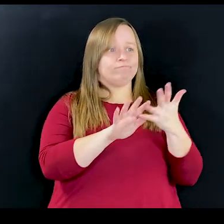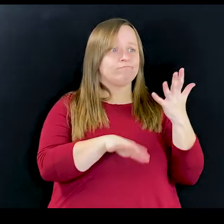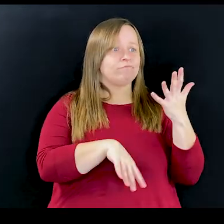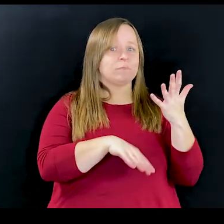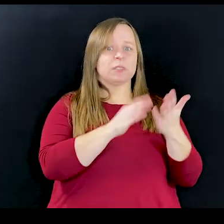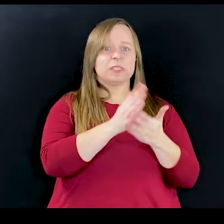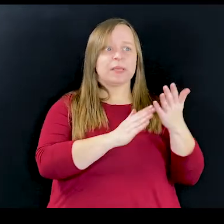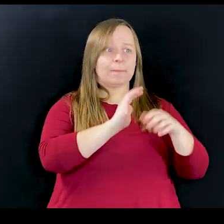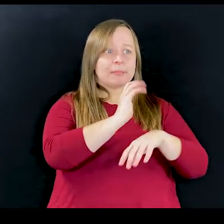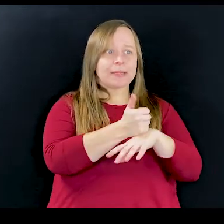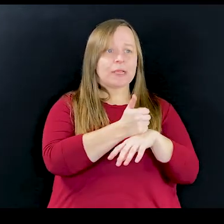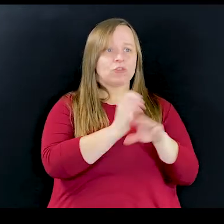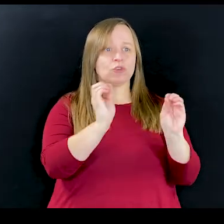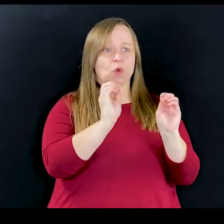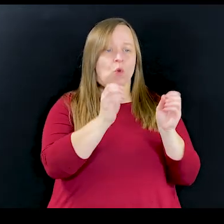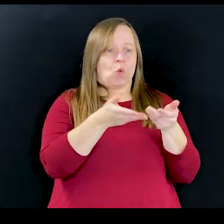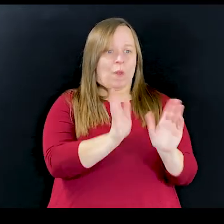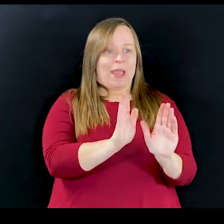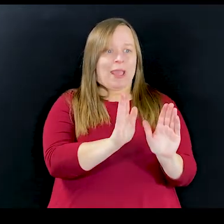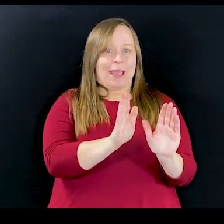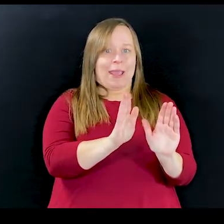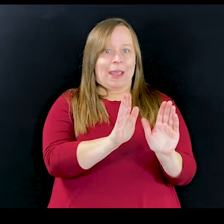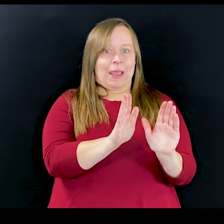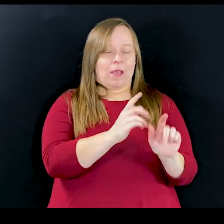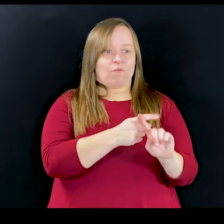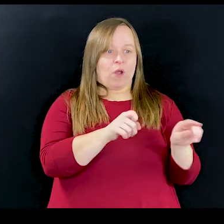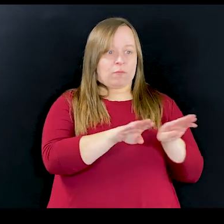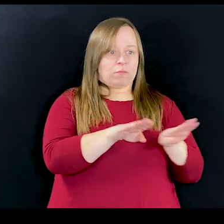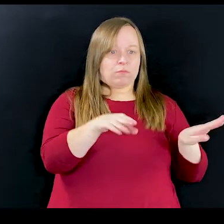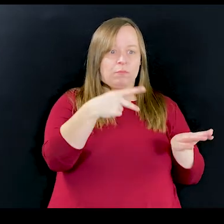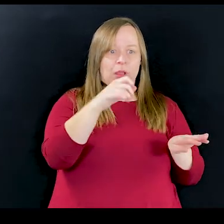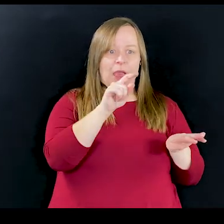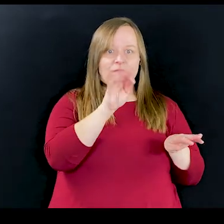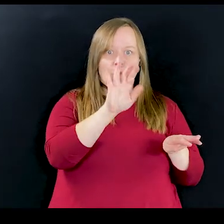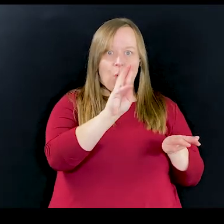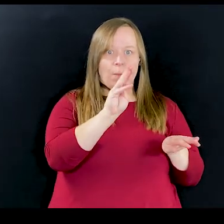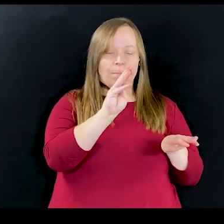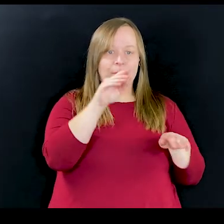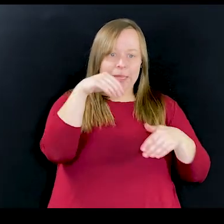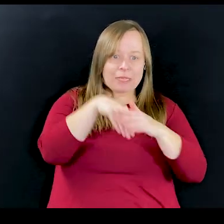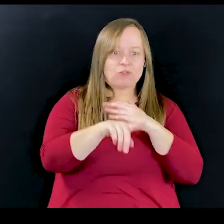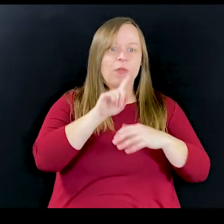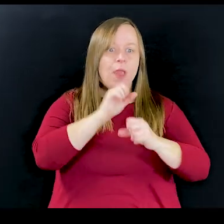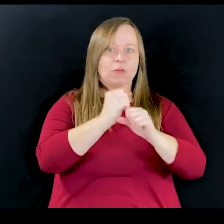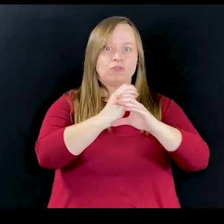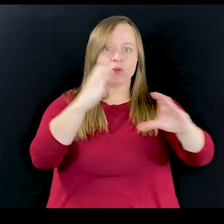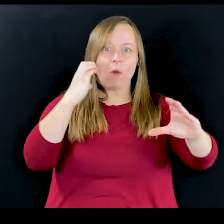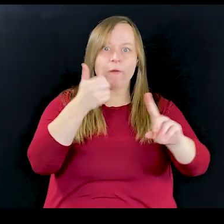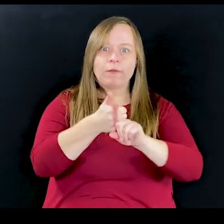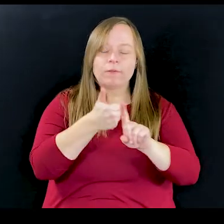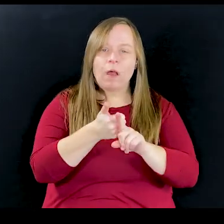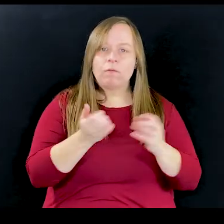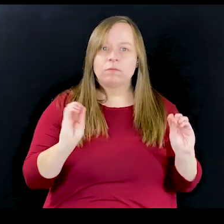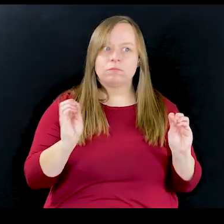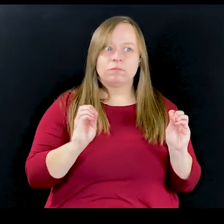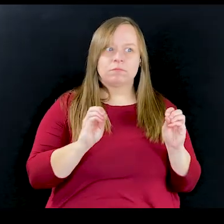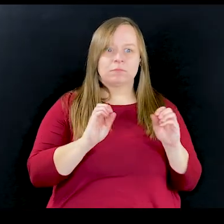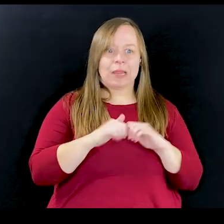In some stations, there was no way to get from the platform into the actual car itself.